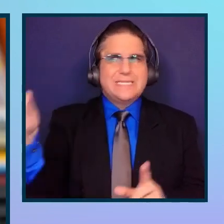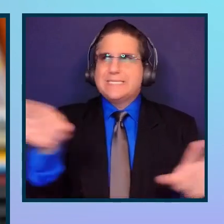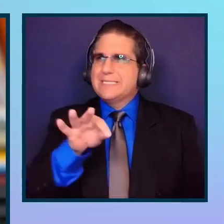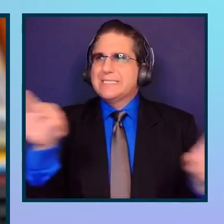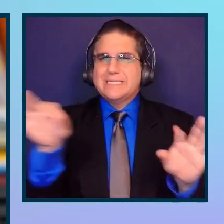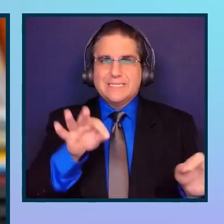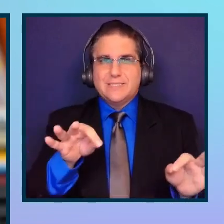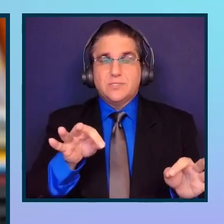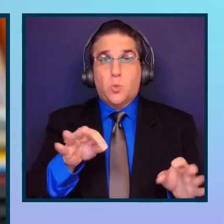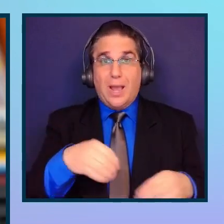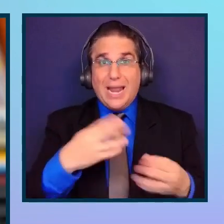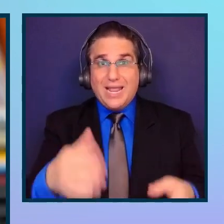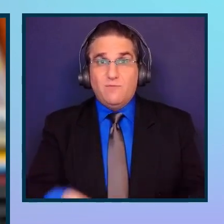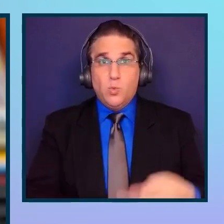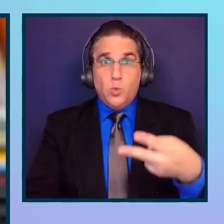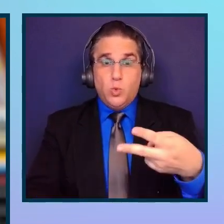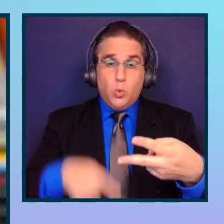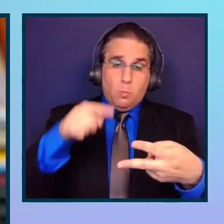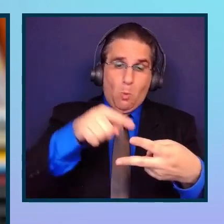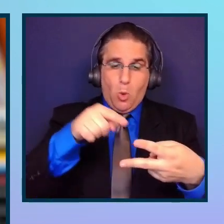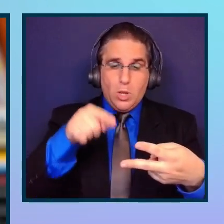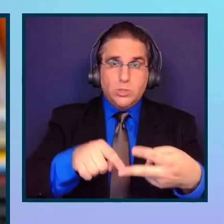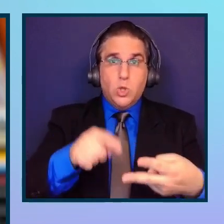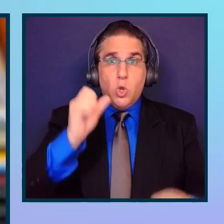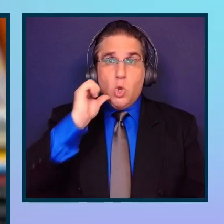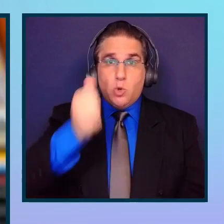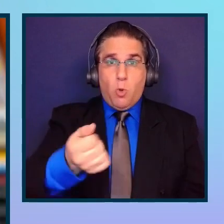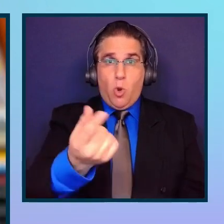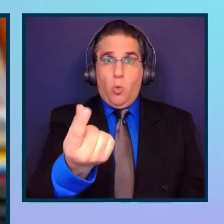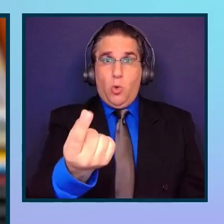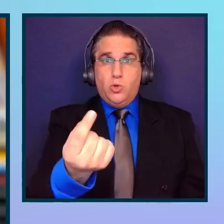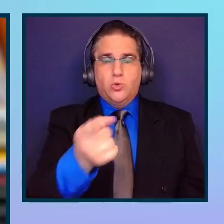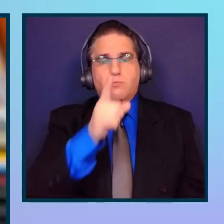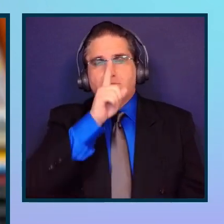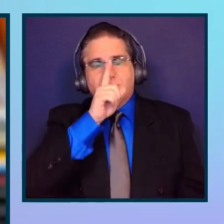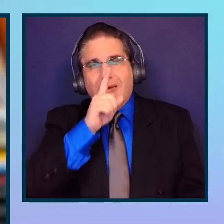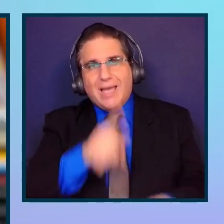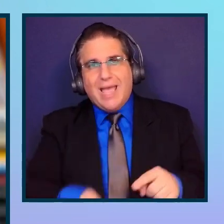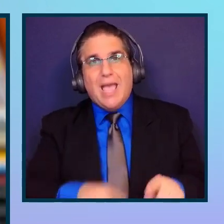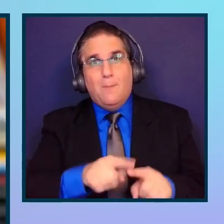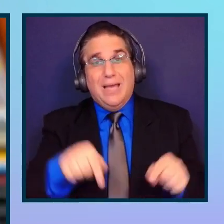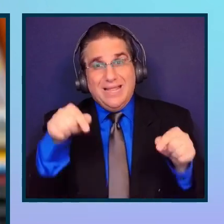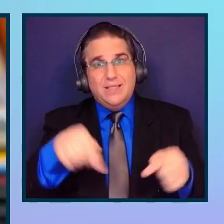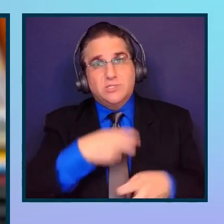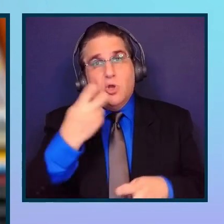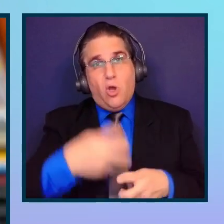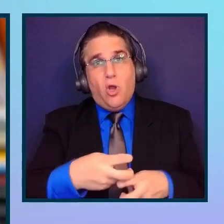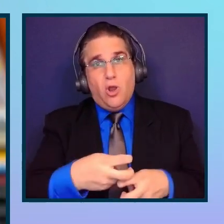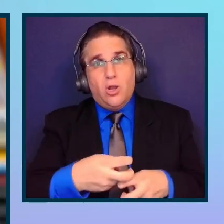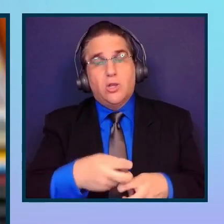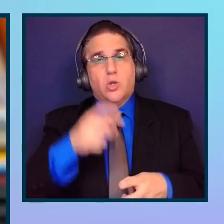about what you should do tomorrow, what I'm saying is this is the hard part. The hard part is leaning into this and saying,